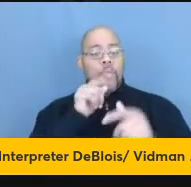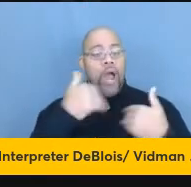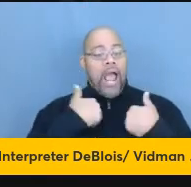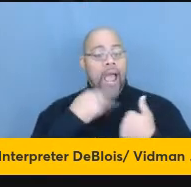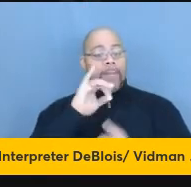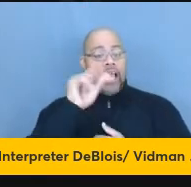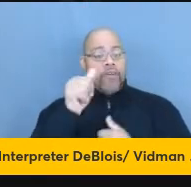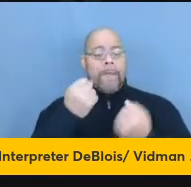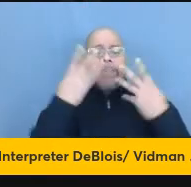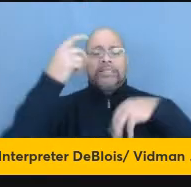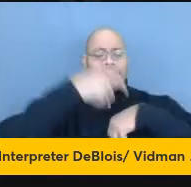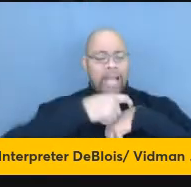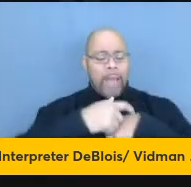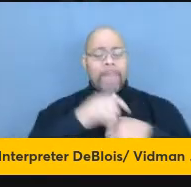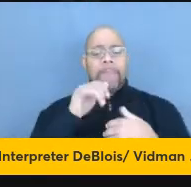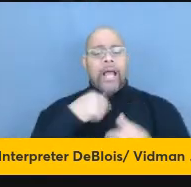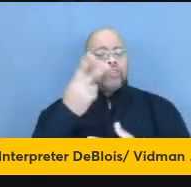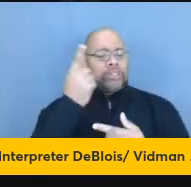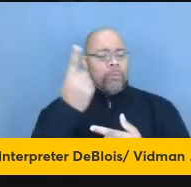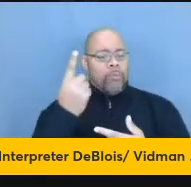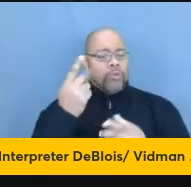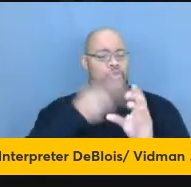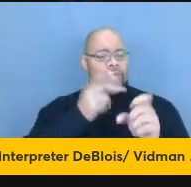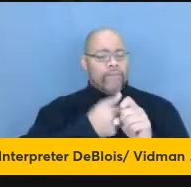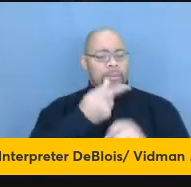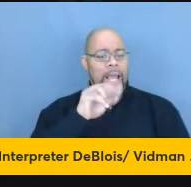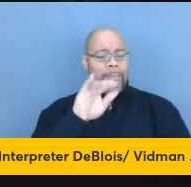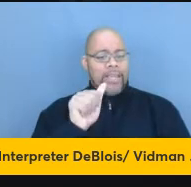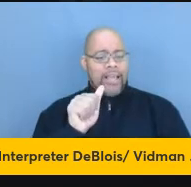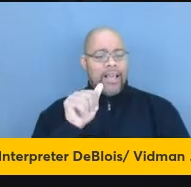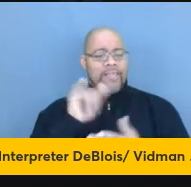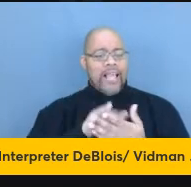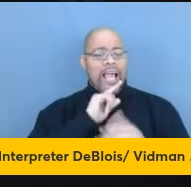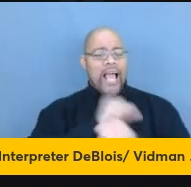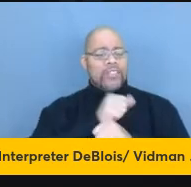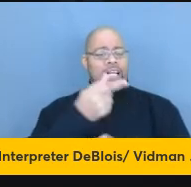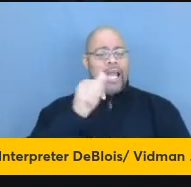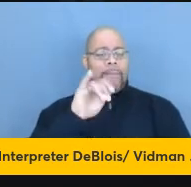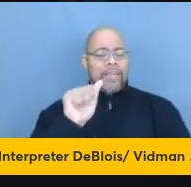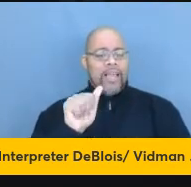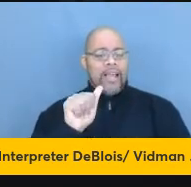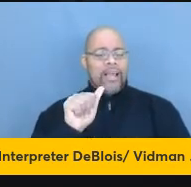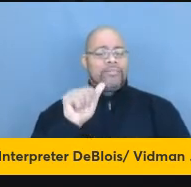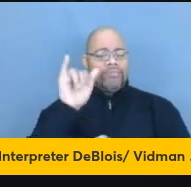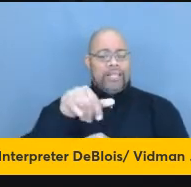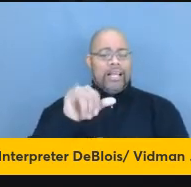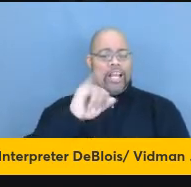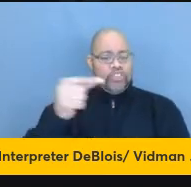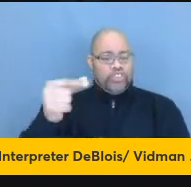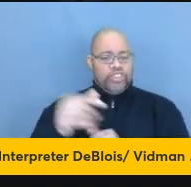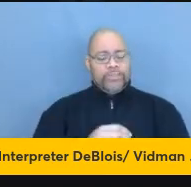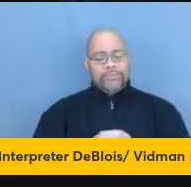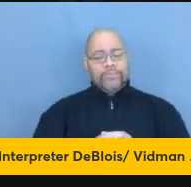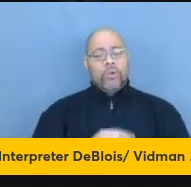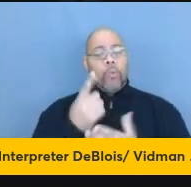many times this I saw someone joined from the Gambia This was actually Gambian gamma globulin. What happens is that